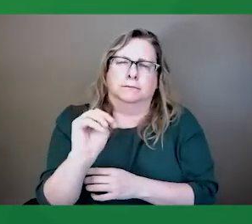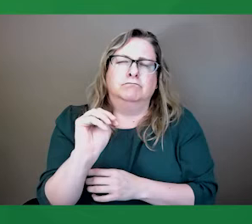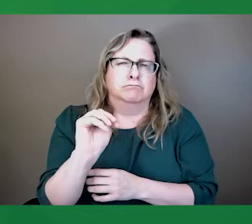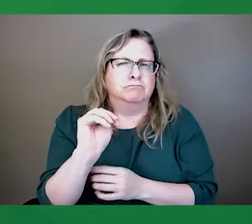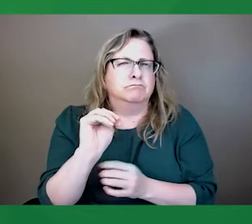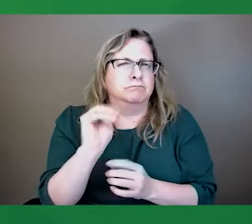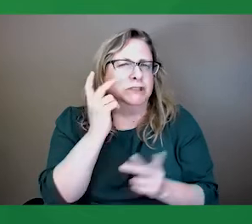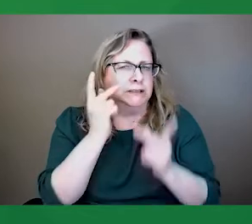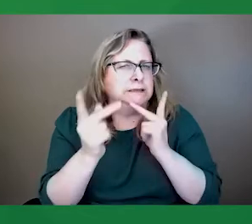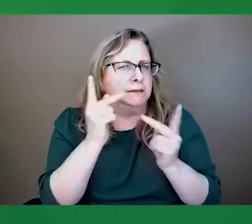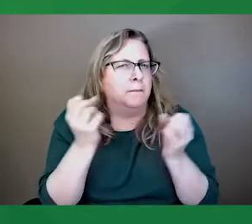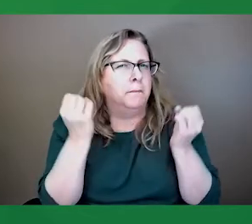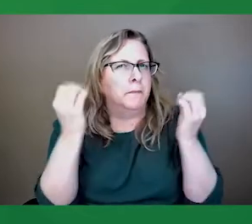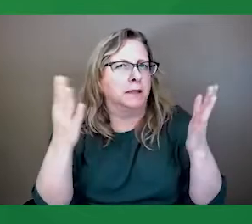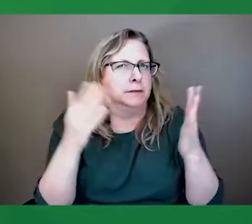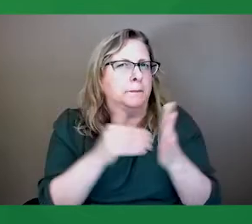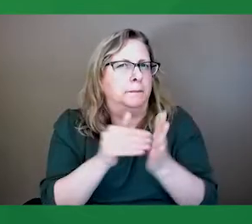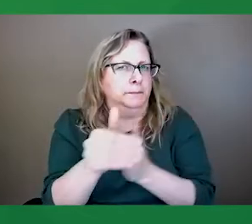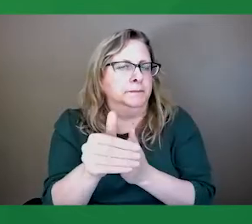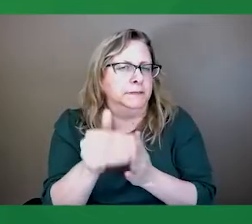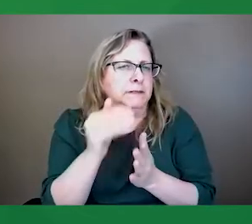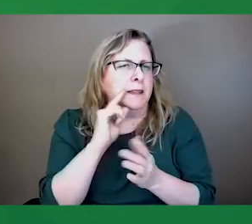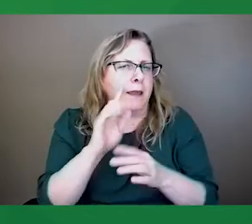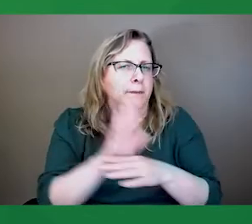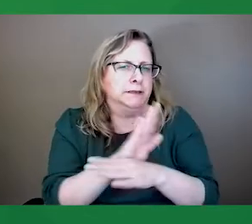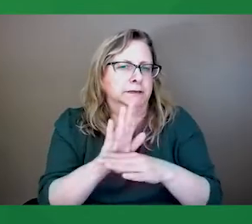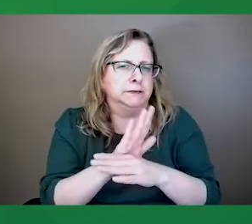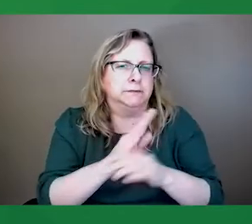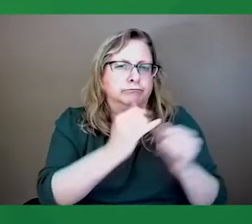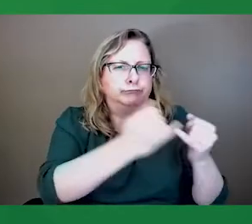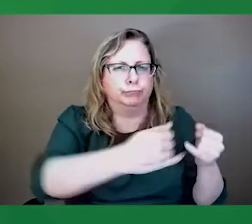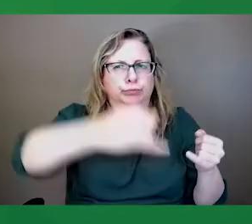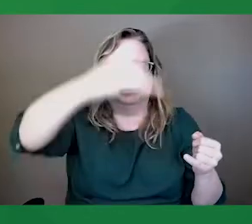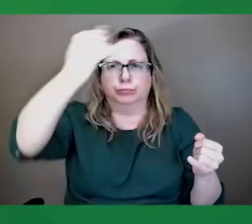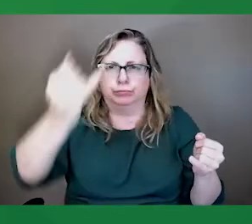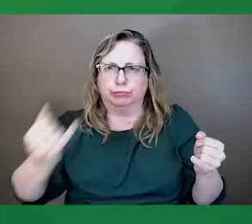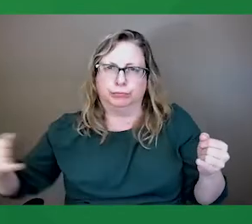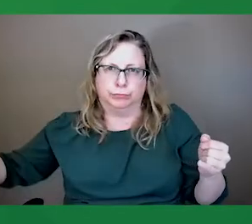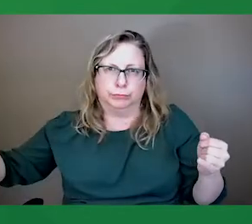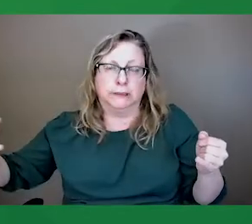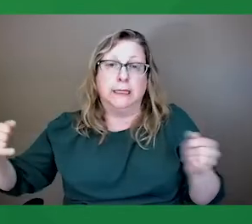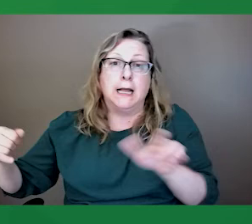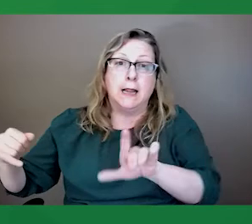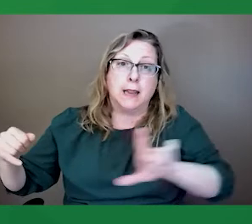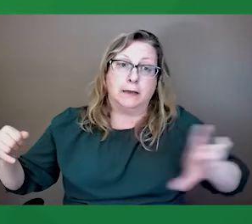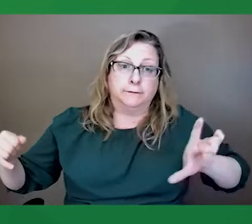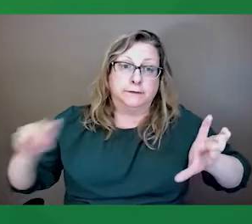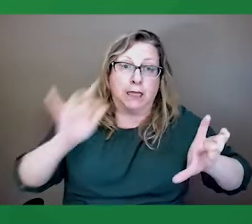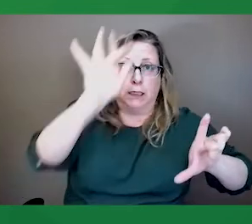with tech enthusiasts, innovators and early adopters who start off by using the products